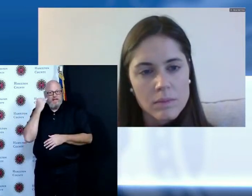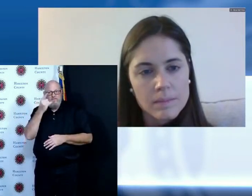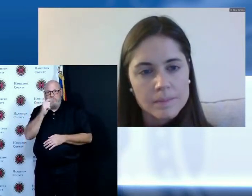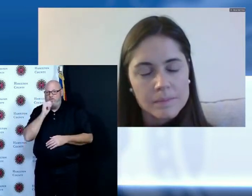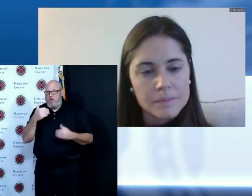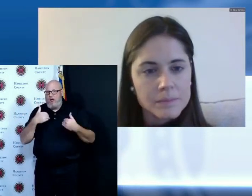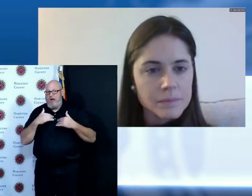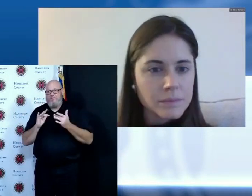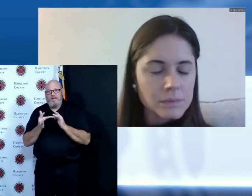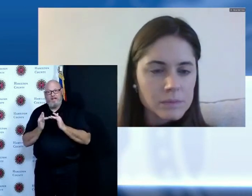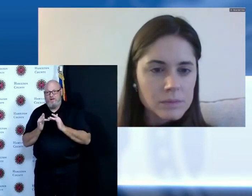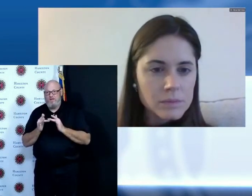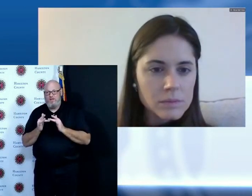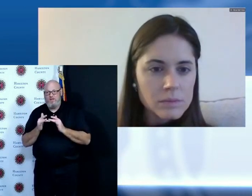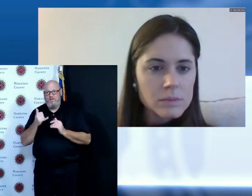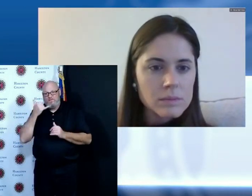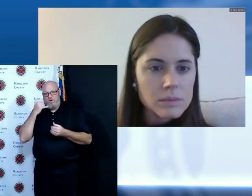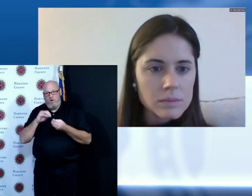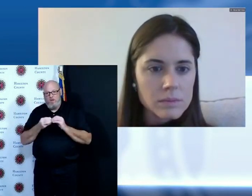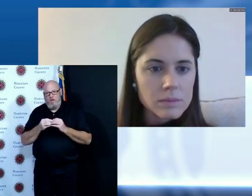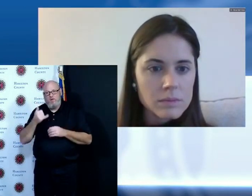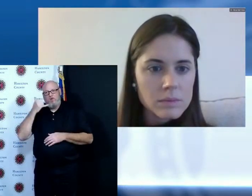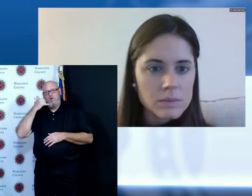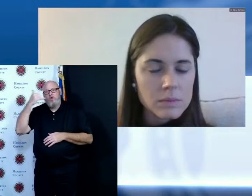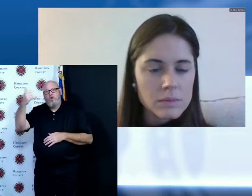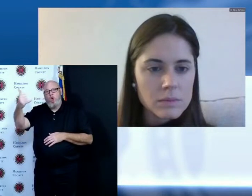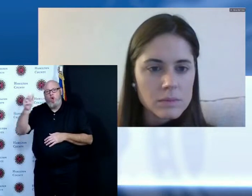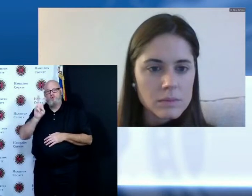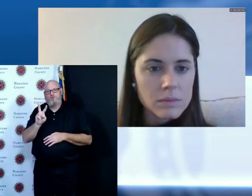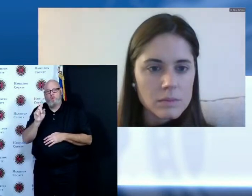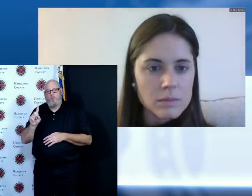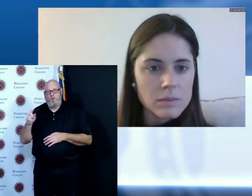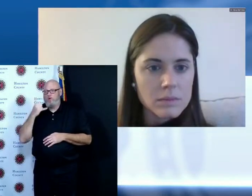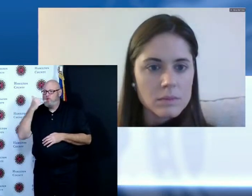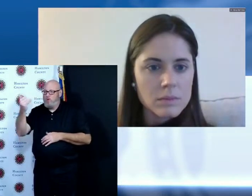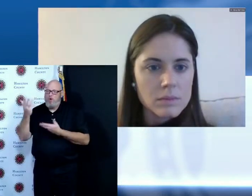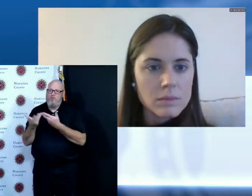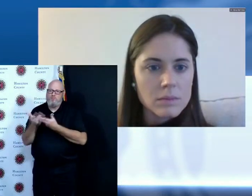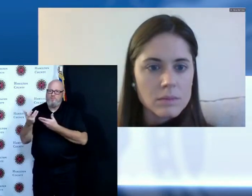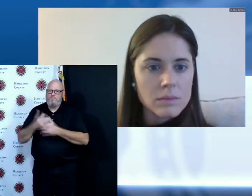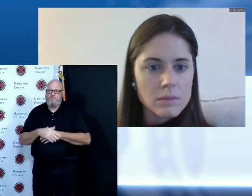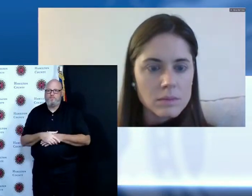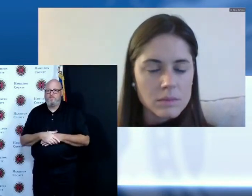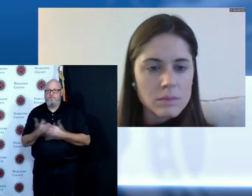still don't have enough doses to vaccinate people at that site so that doesn't make any sense uh